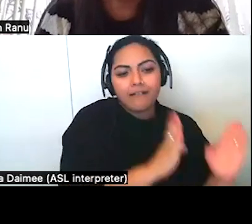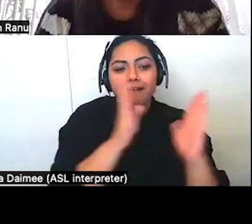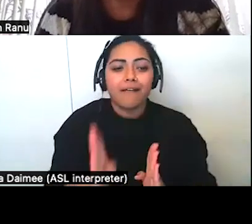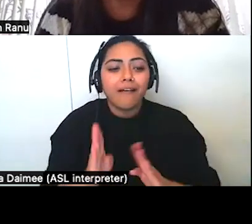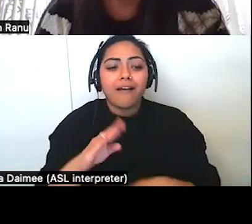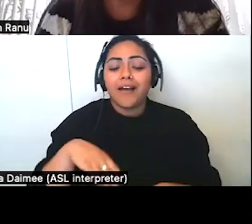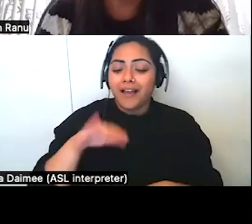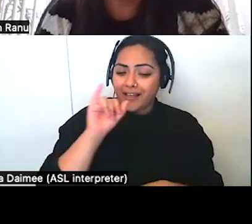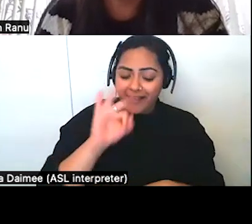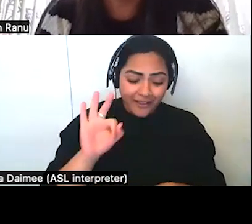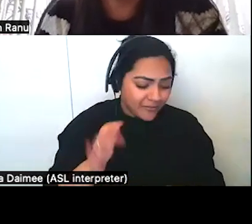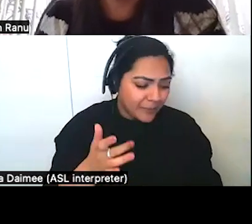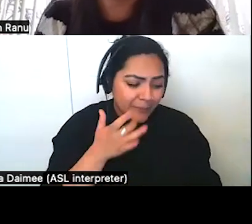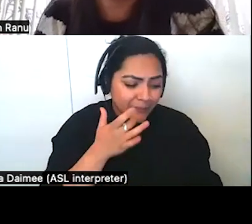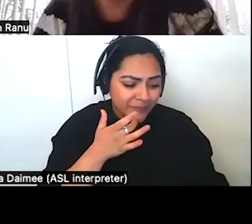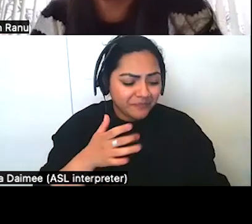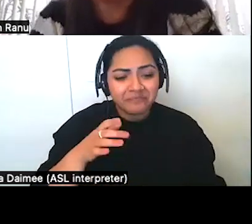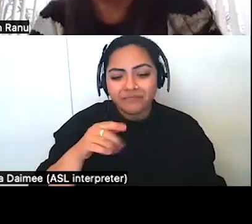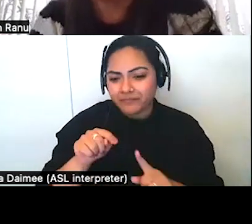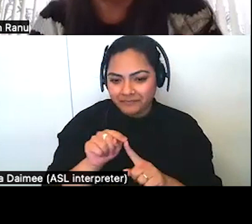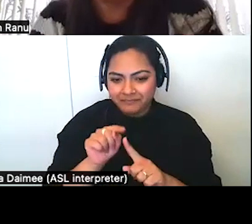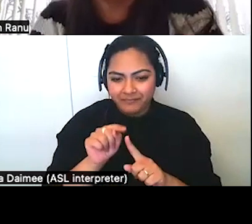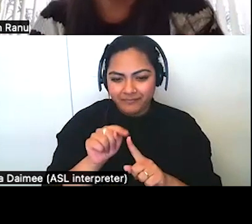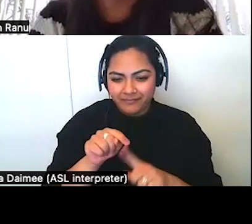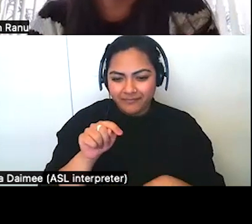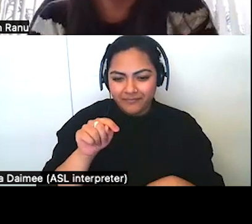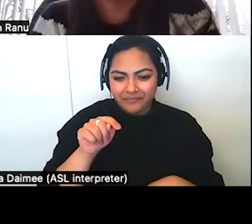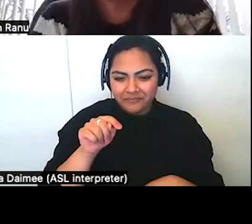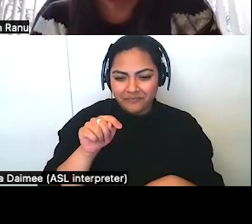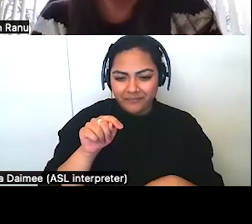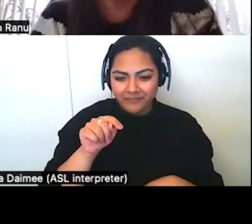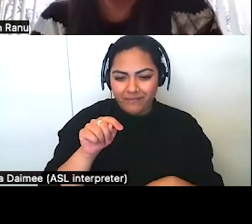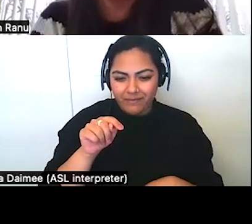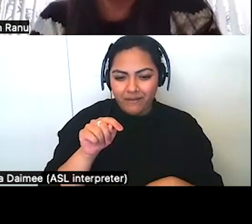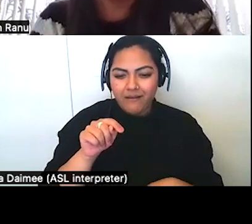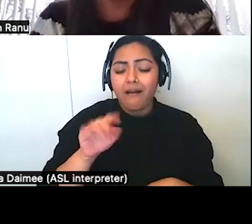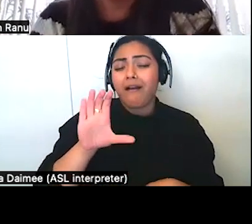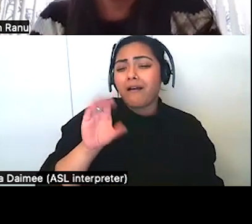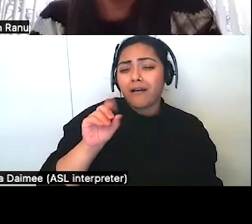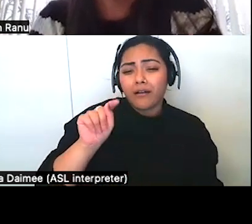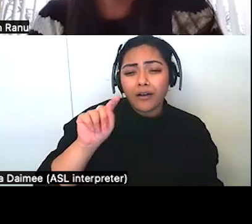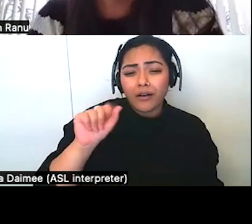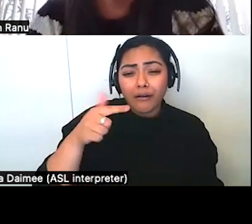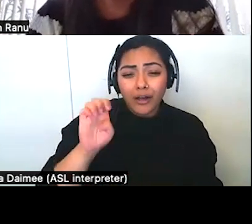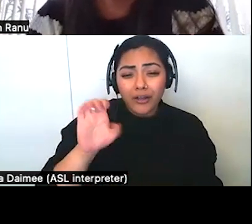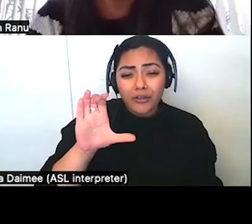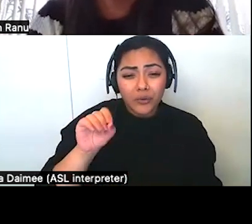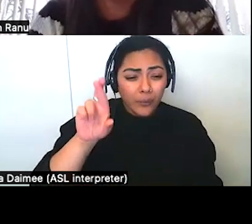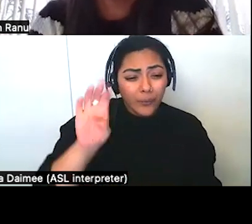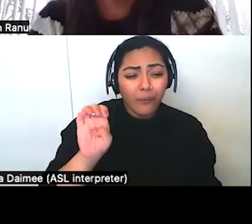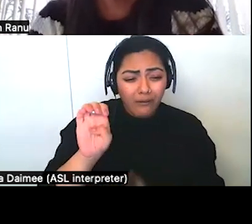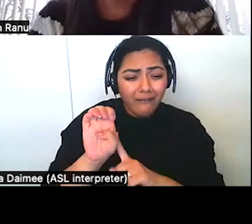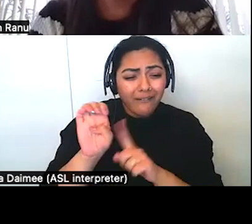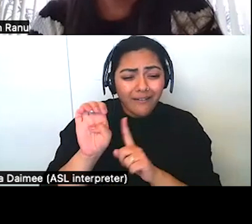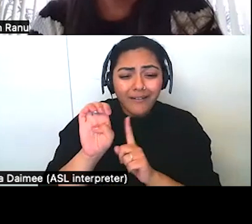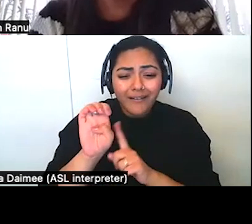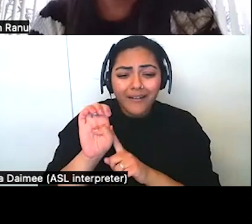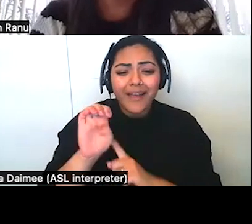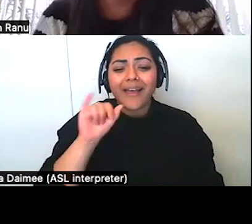then you may recognize how her album "Folklore" brought Cottagecore and its darker and more...